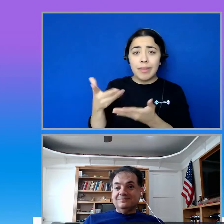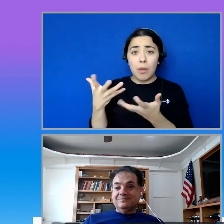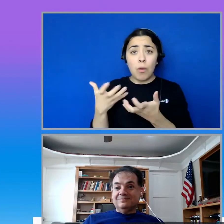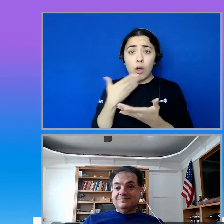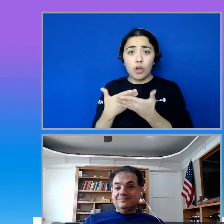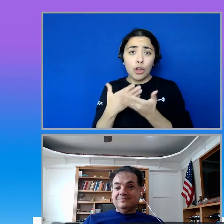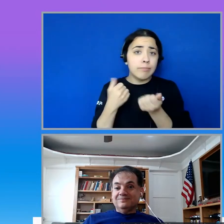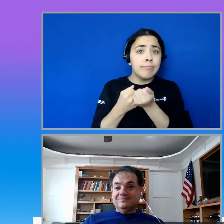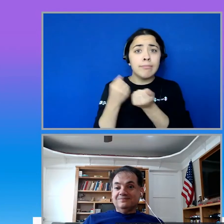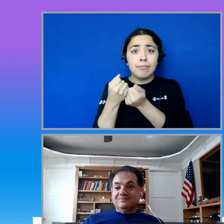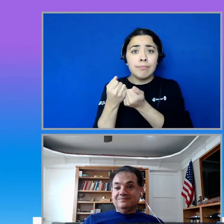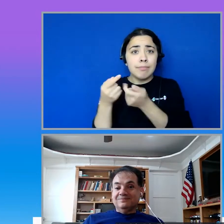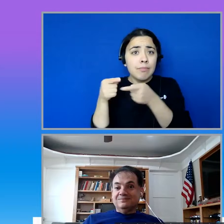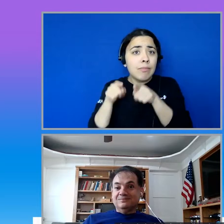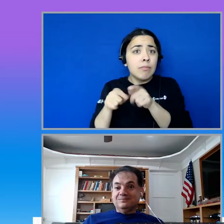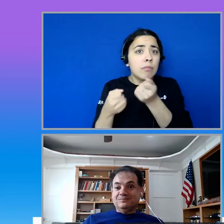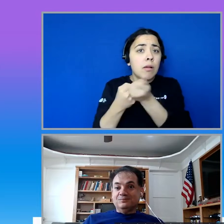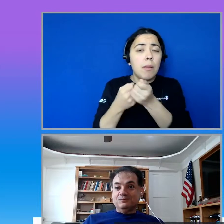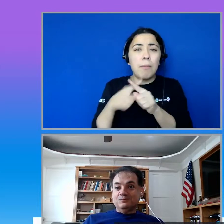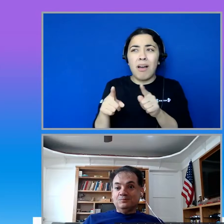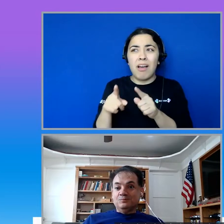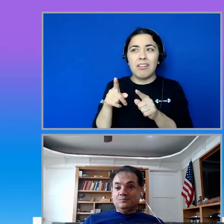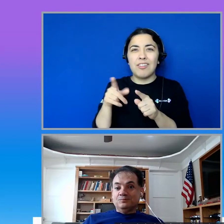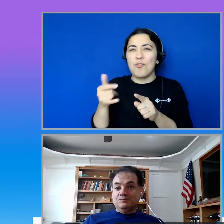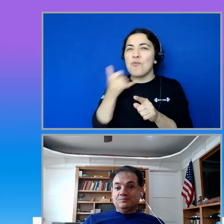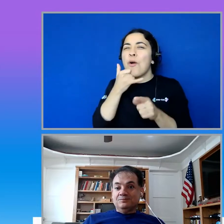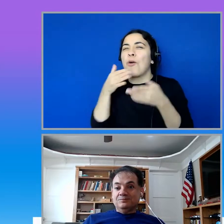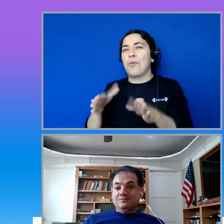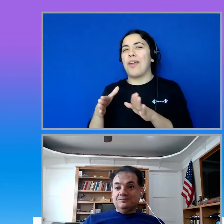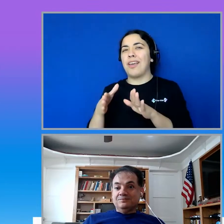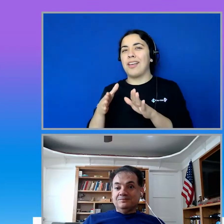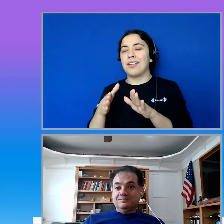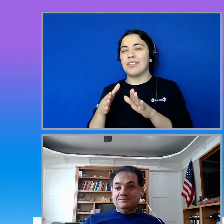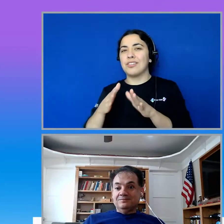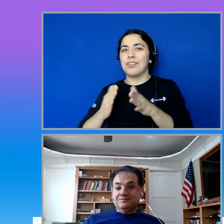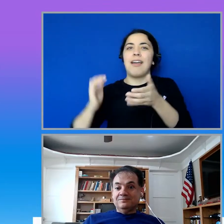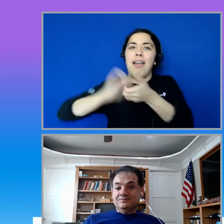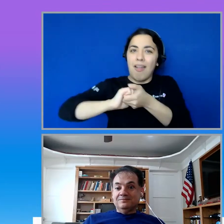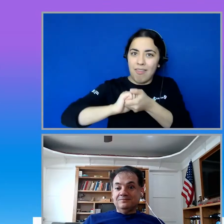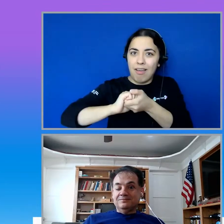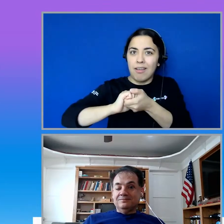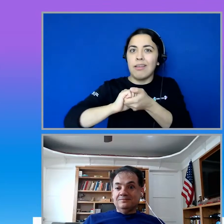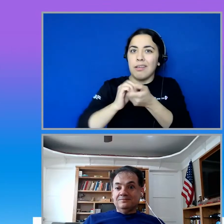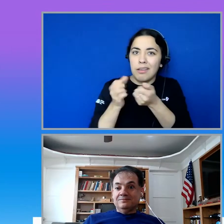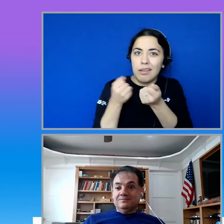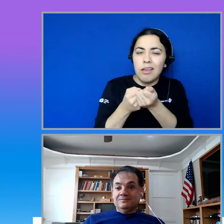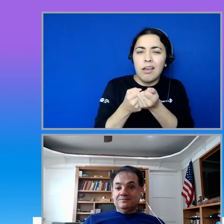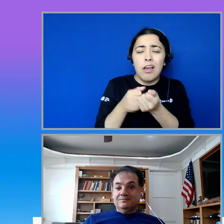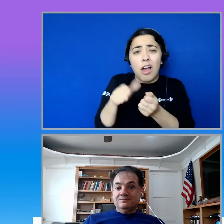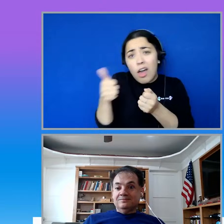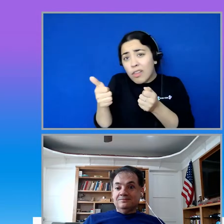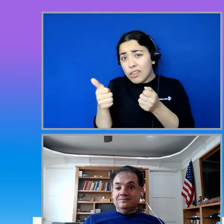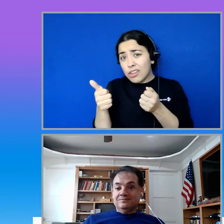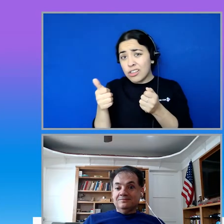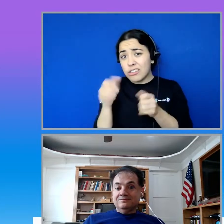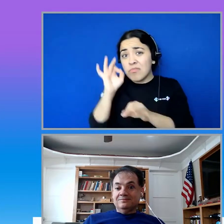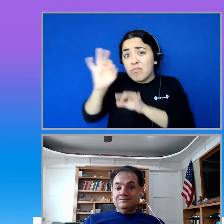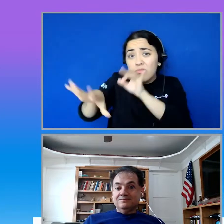go about it the wrong way. Do you have any advice for